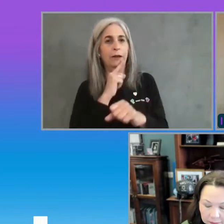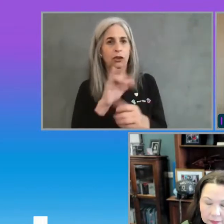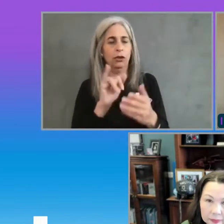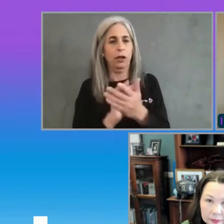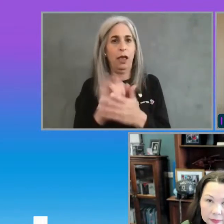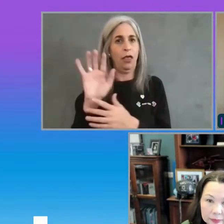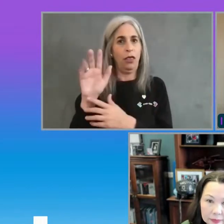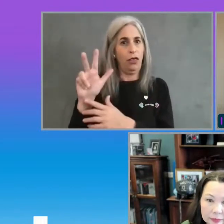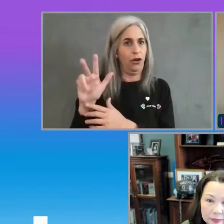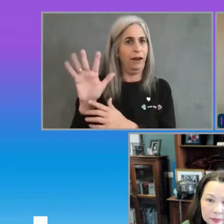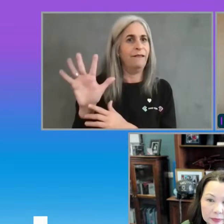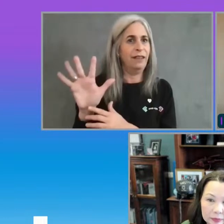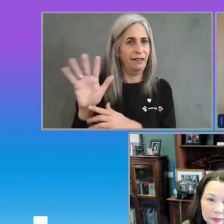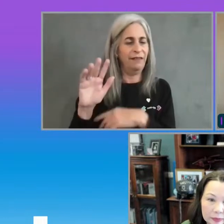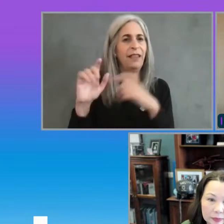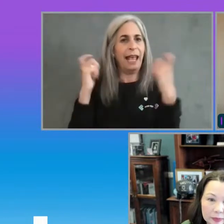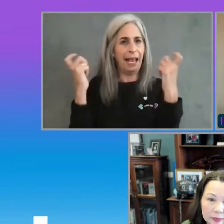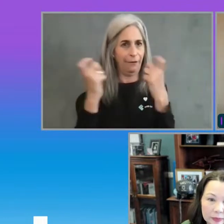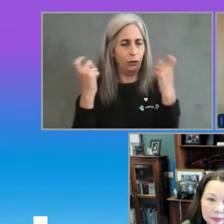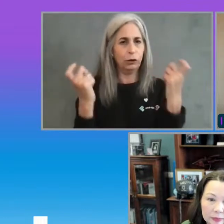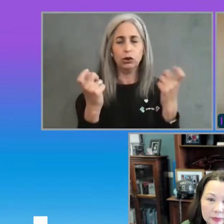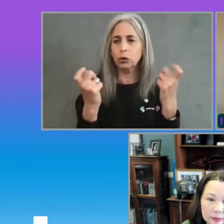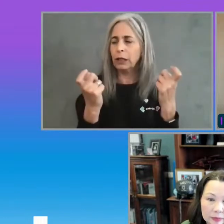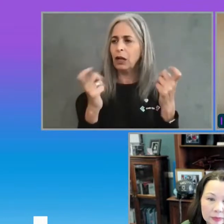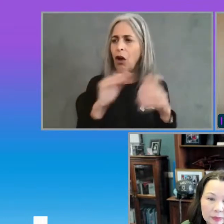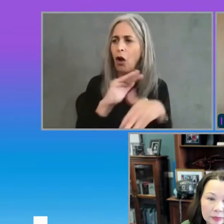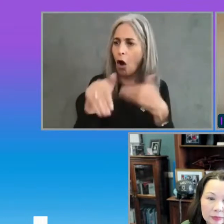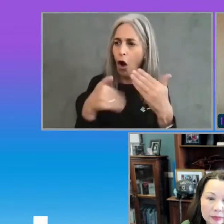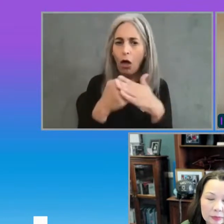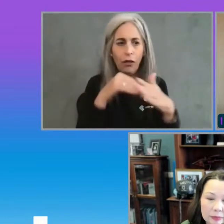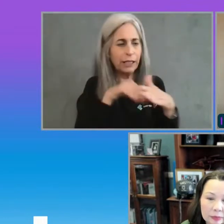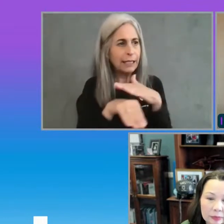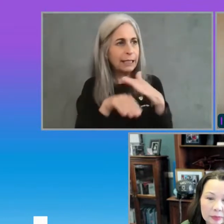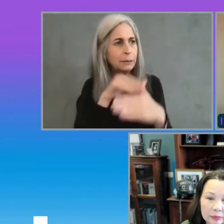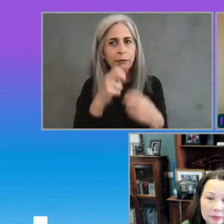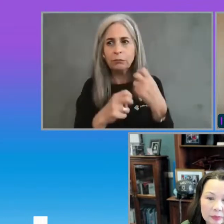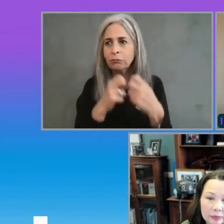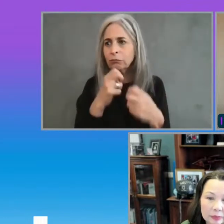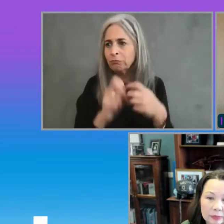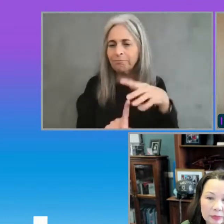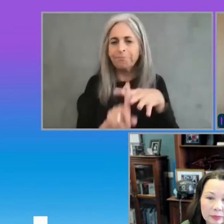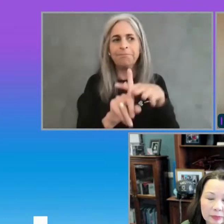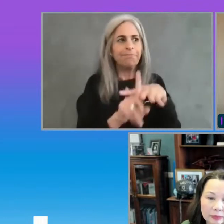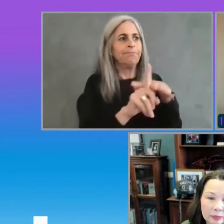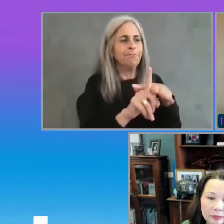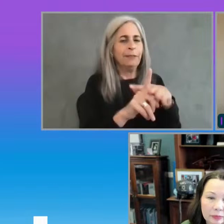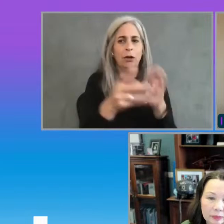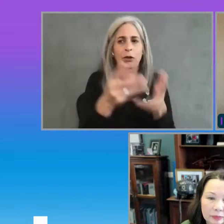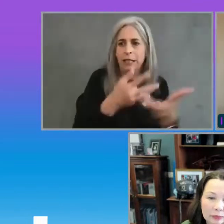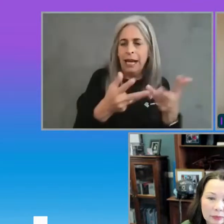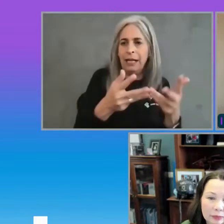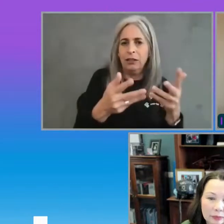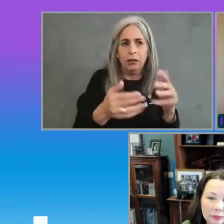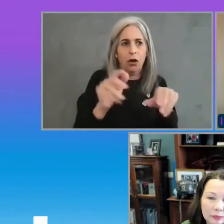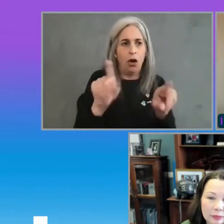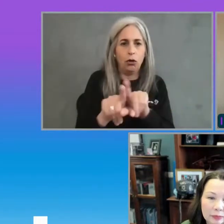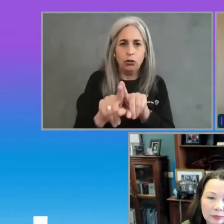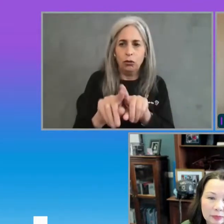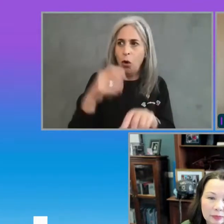that 35th anniversary comes up, that all these accessibility